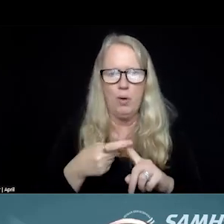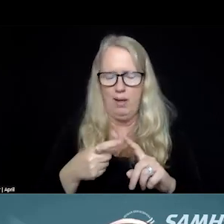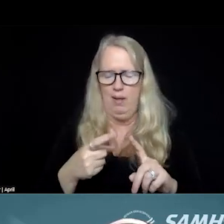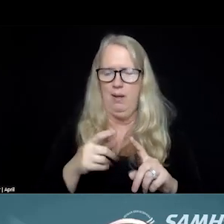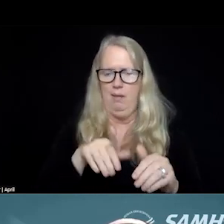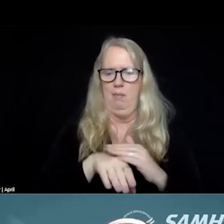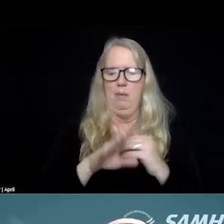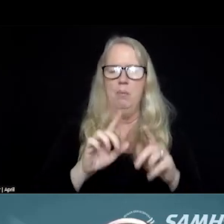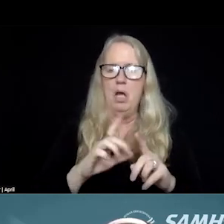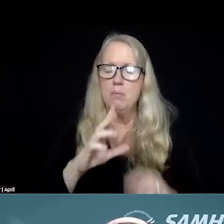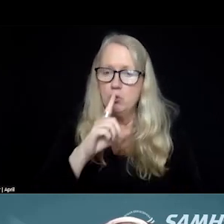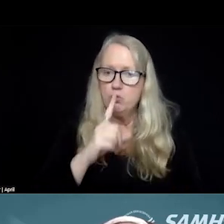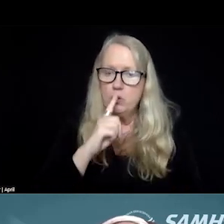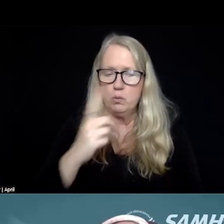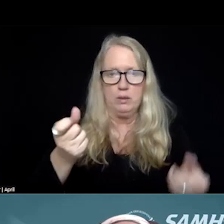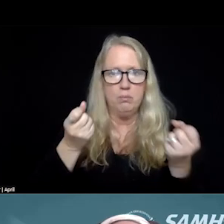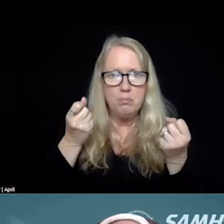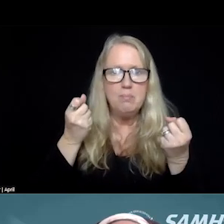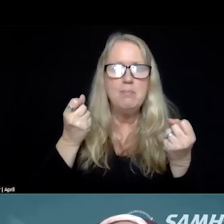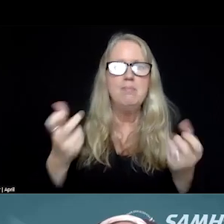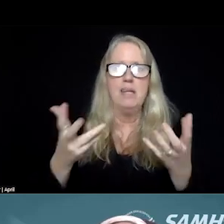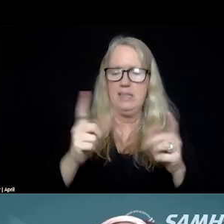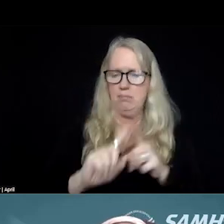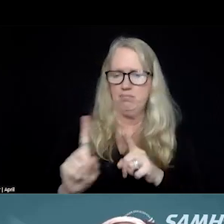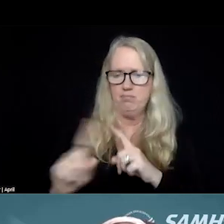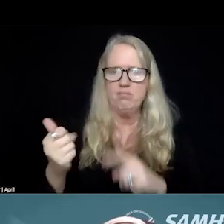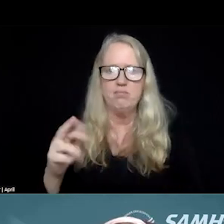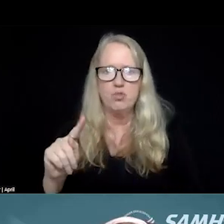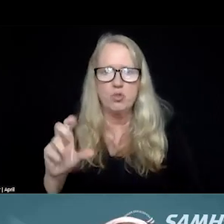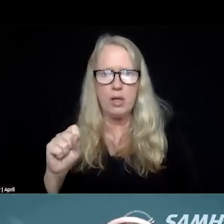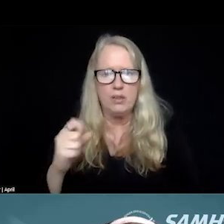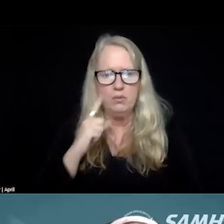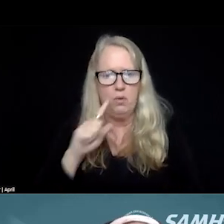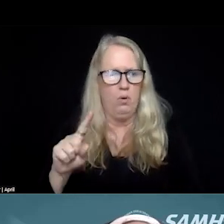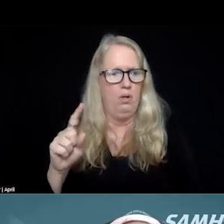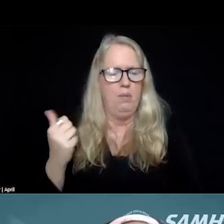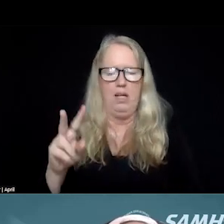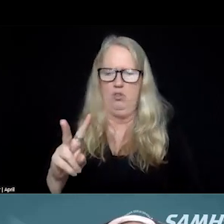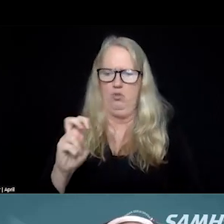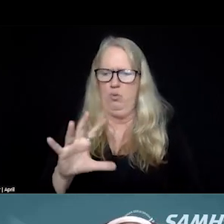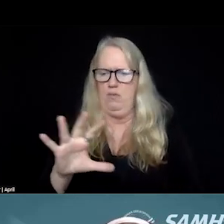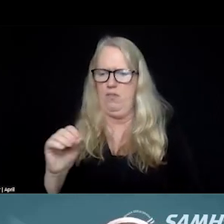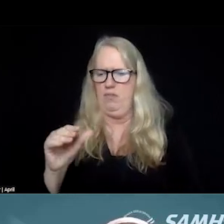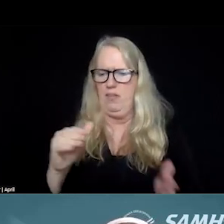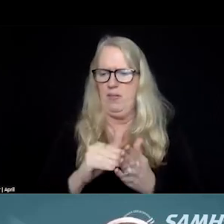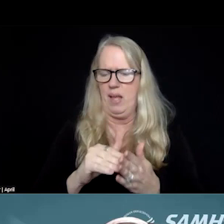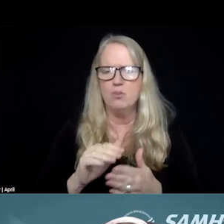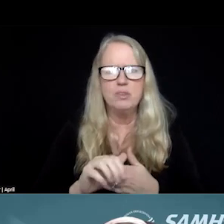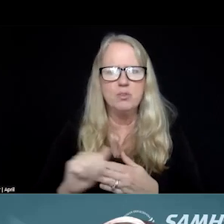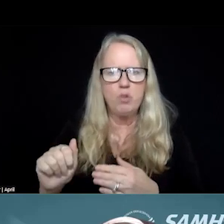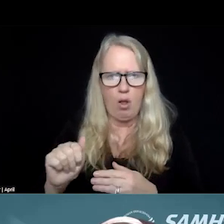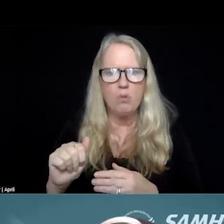ARE MANY GRANTS FOR ABOUT $250,000 AND THEY WILL BE ANNOUNCED